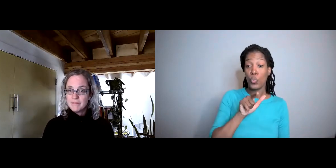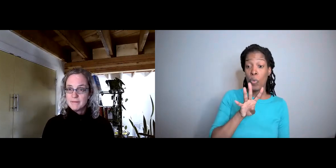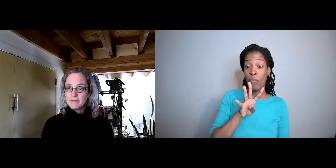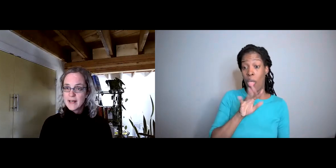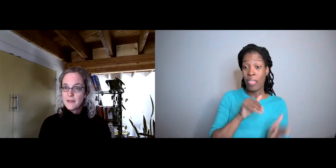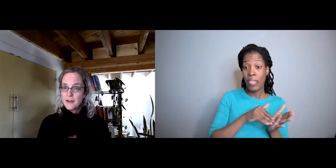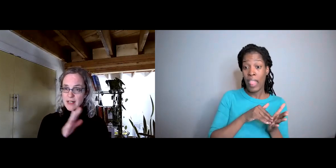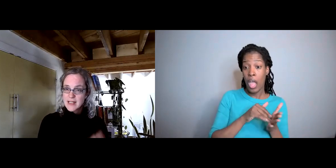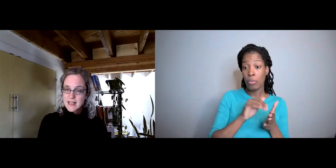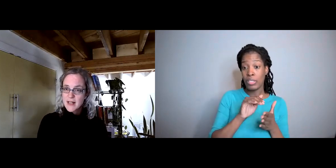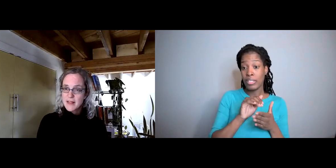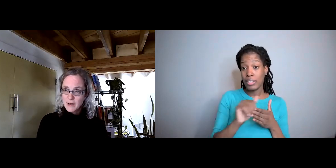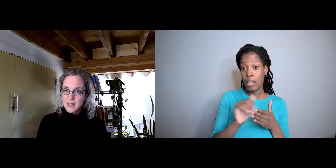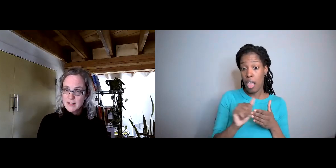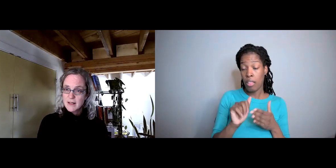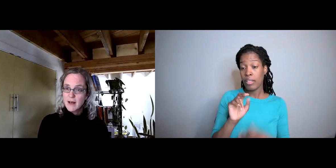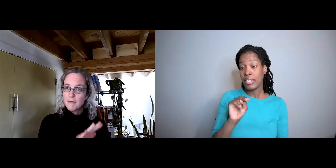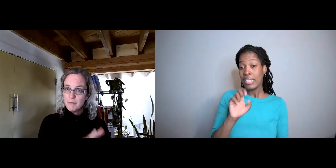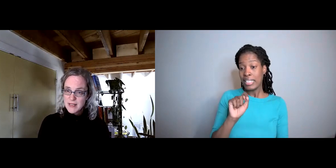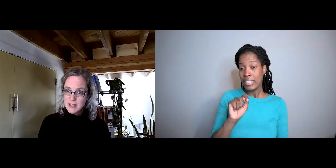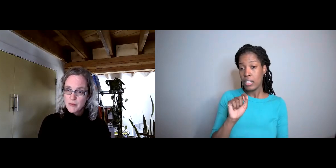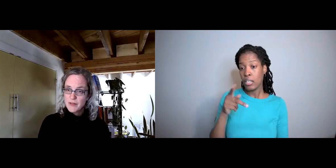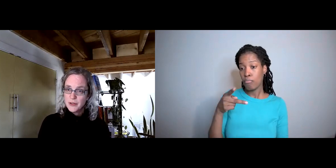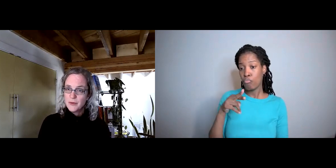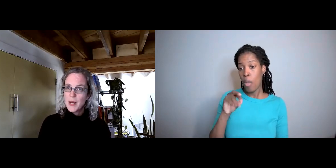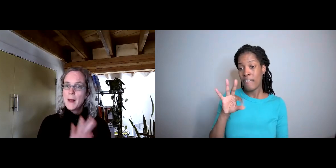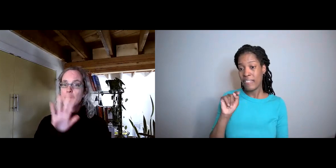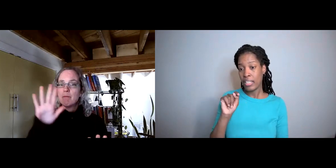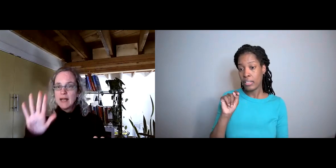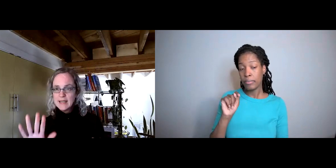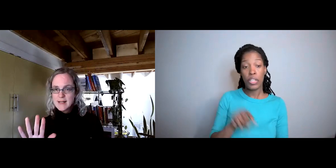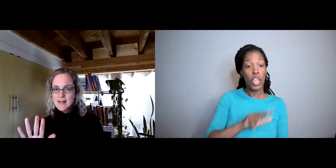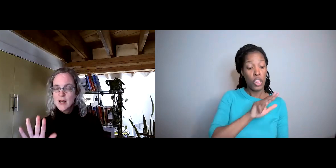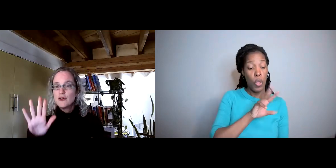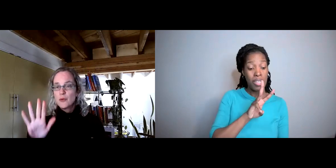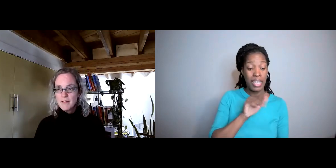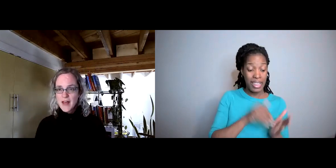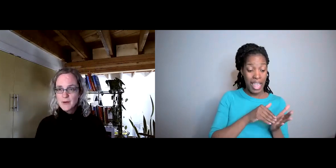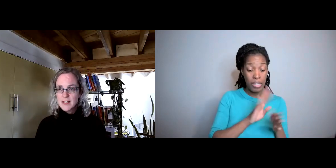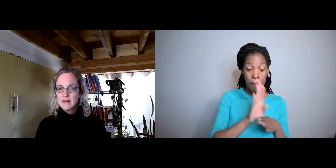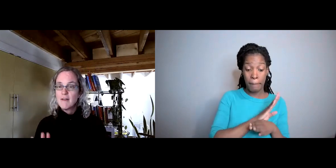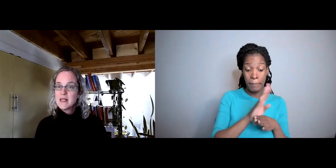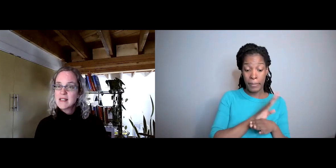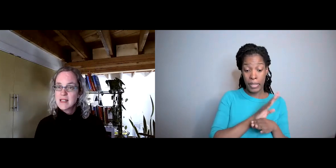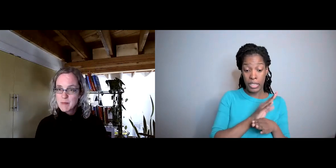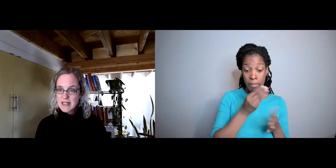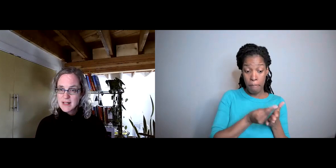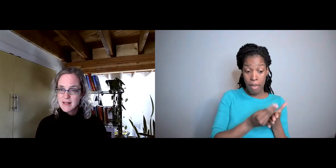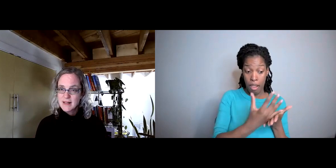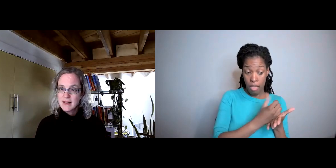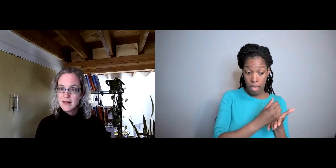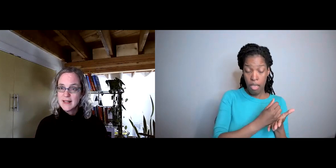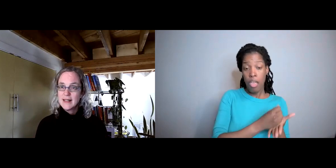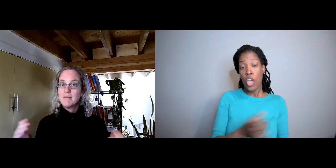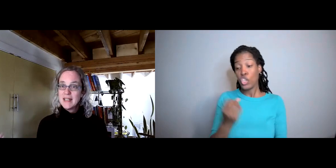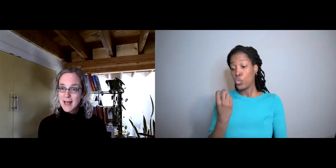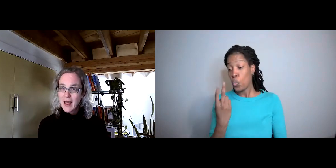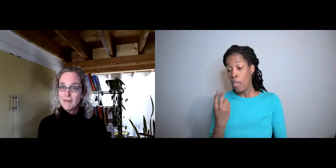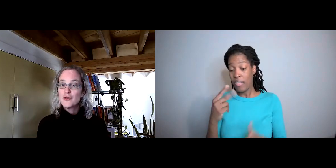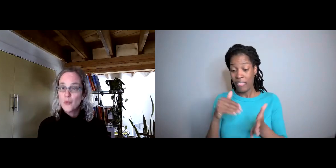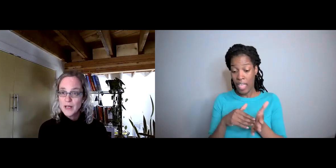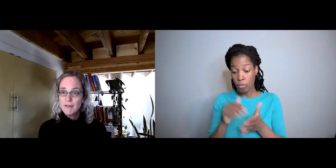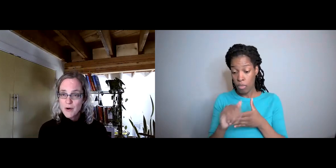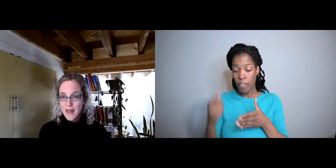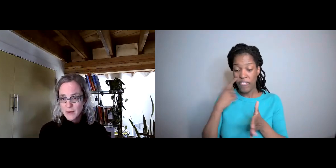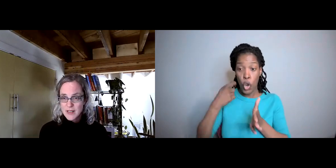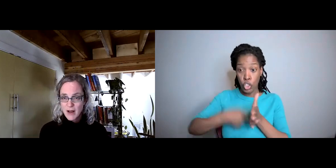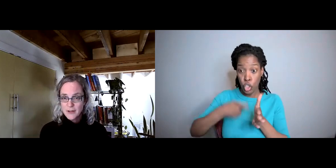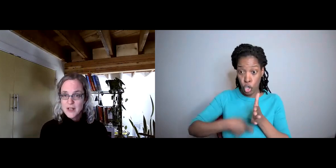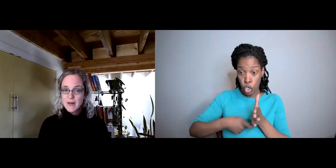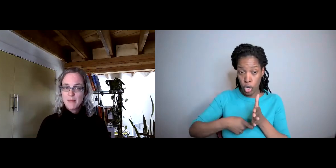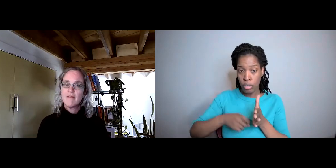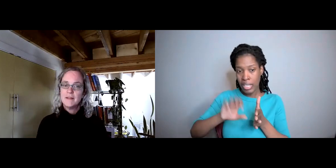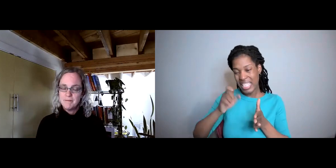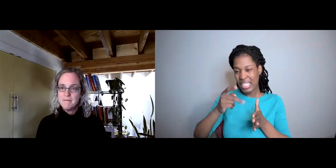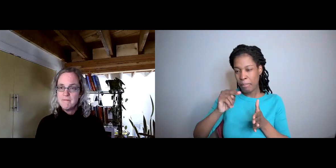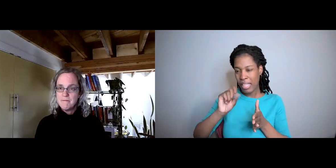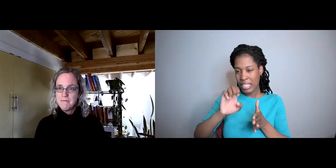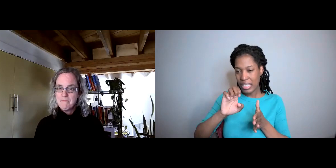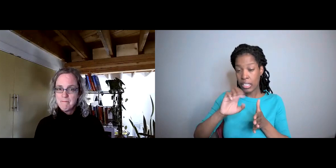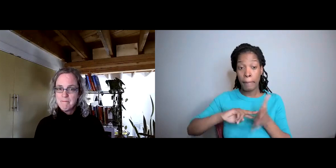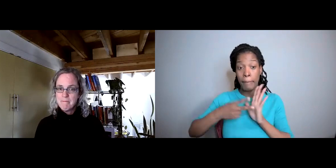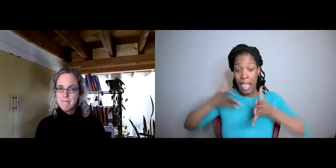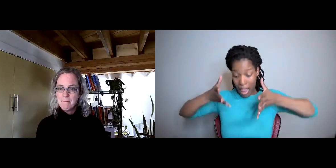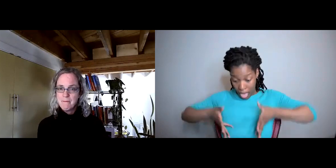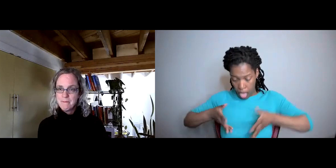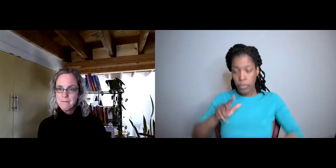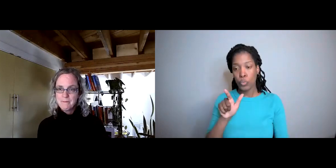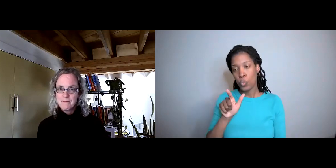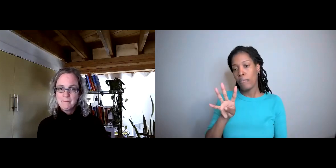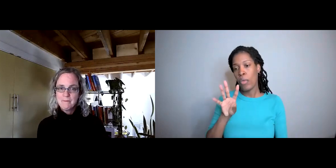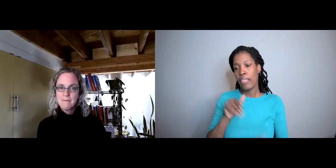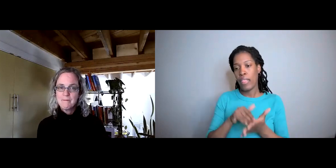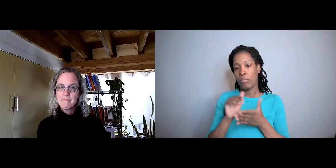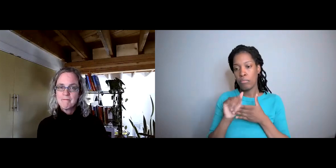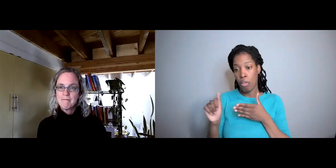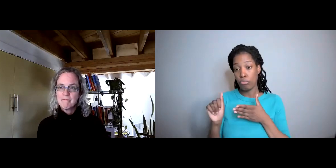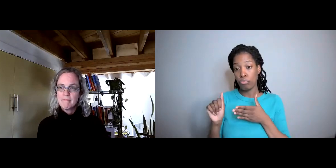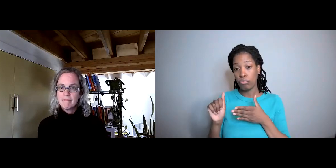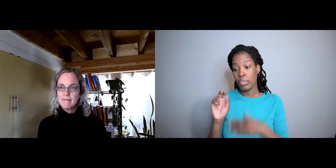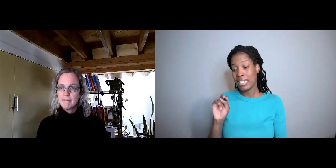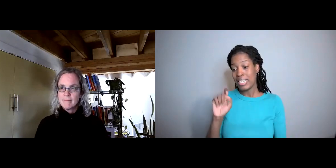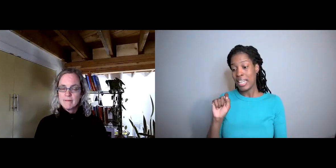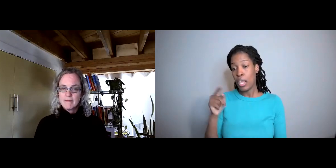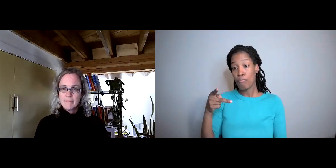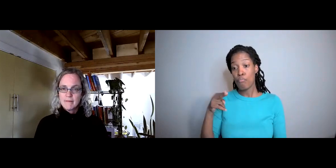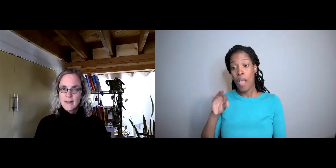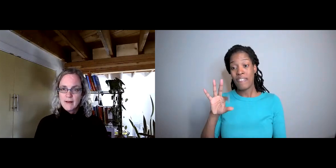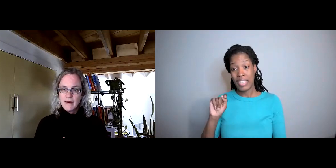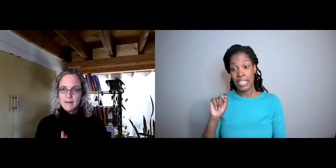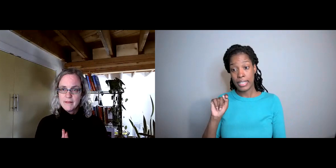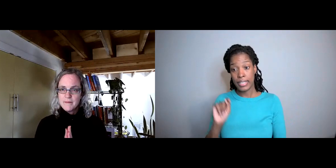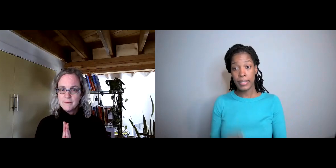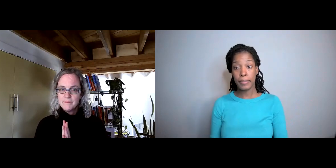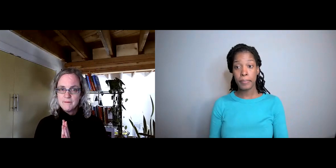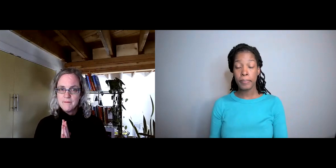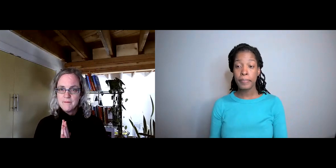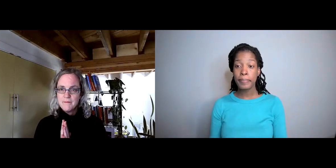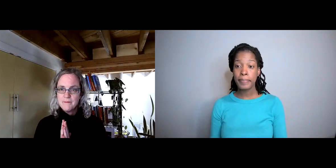Right. 36,000 of business revenue, minus 12,000 of business expenses, means I have $24,000 of net profit.